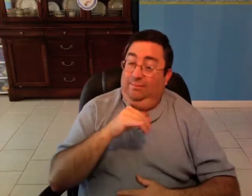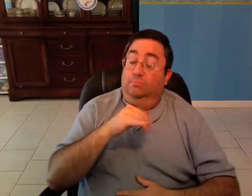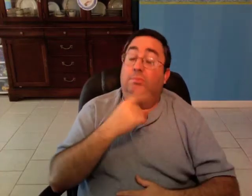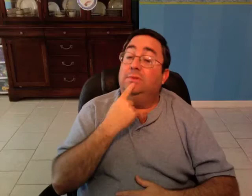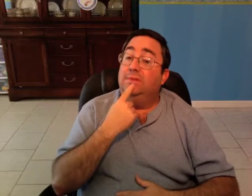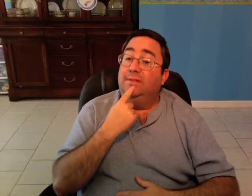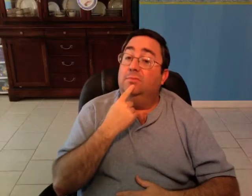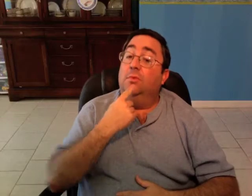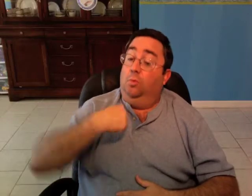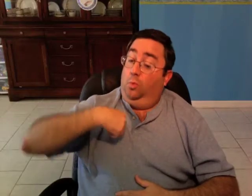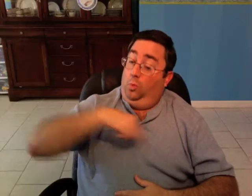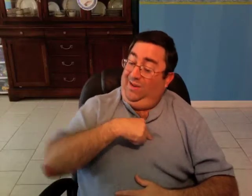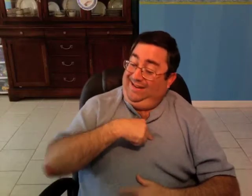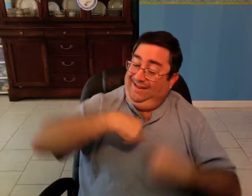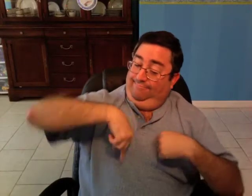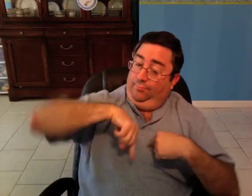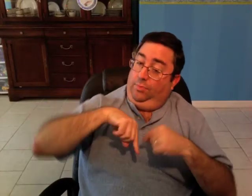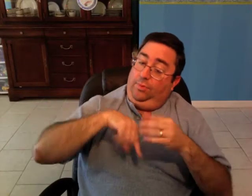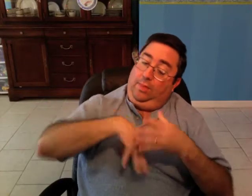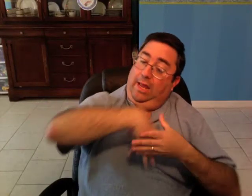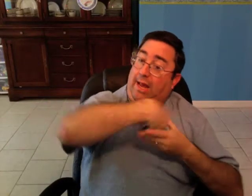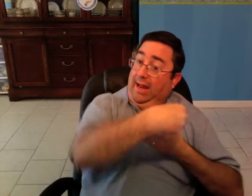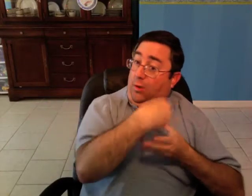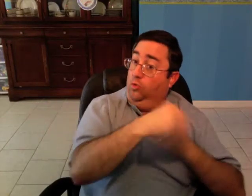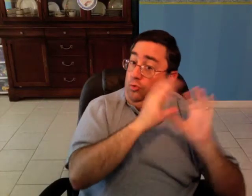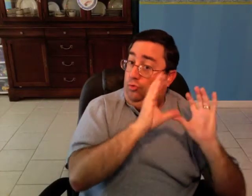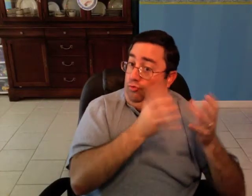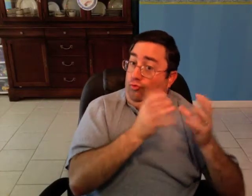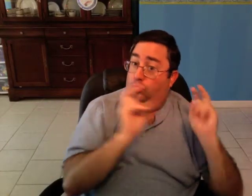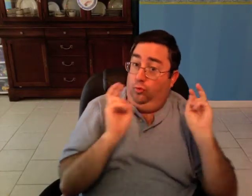holds that "we, (the out-group)